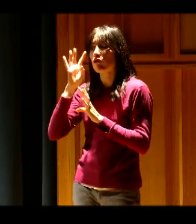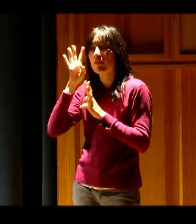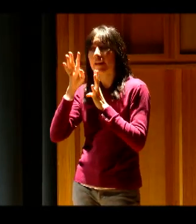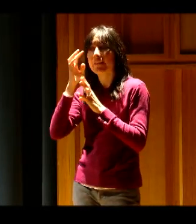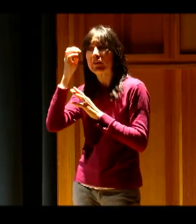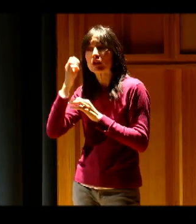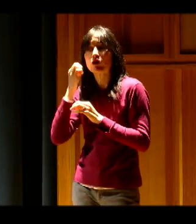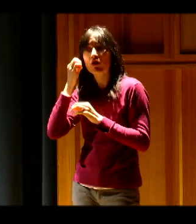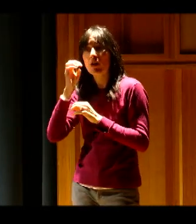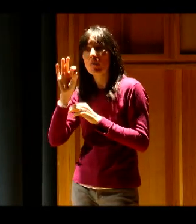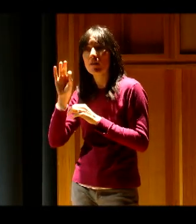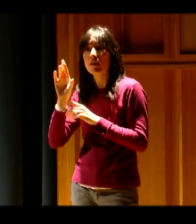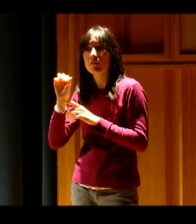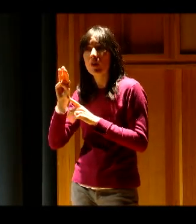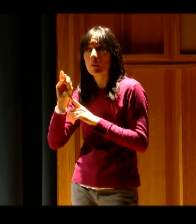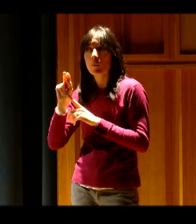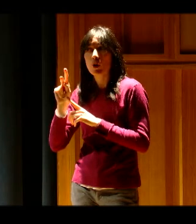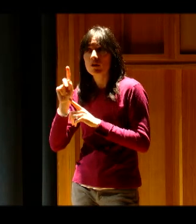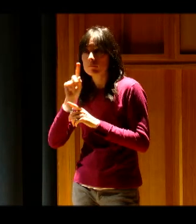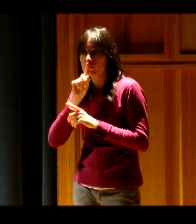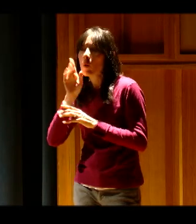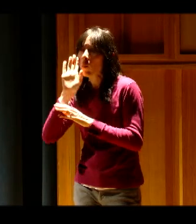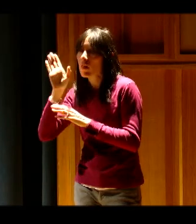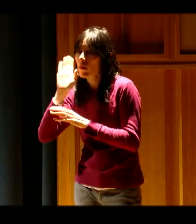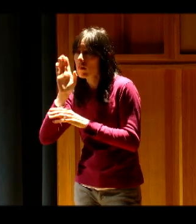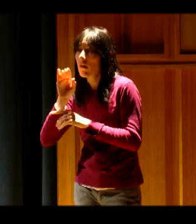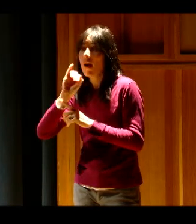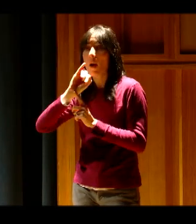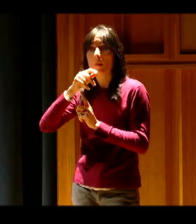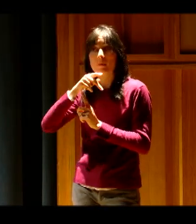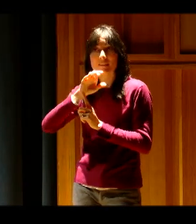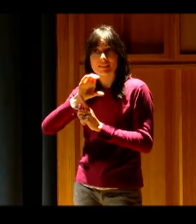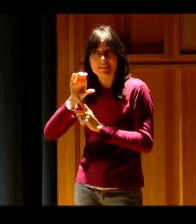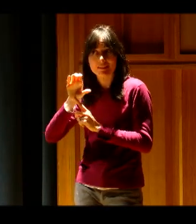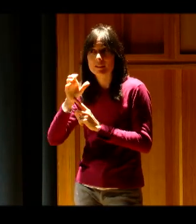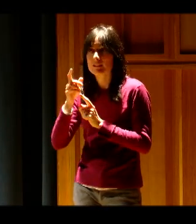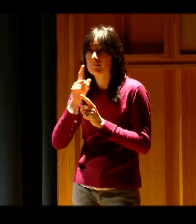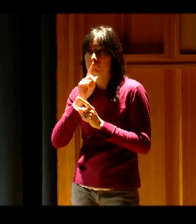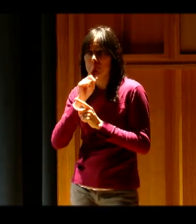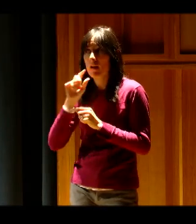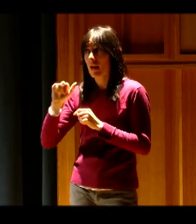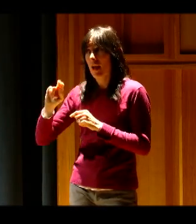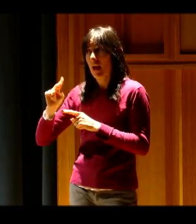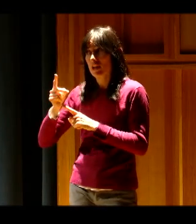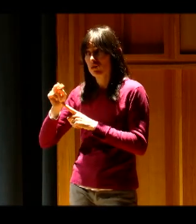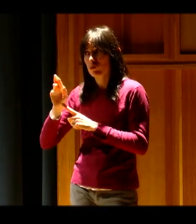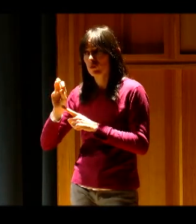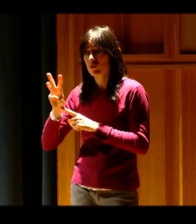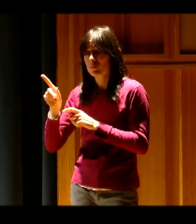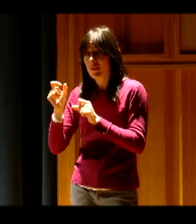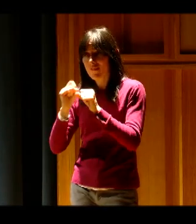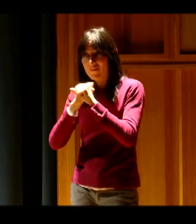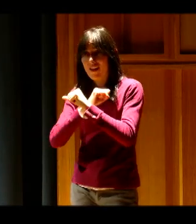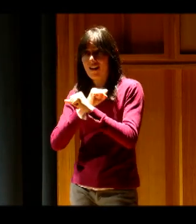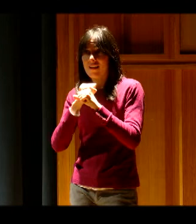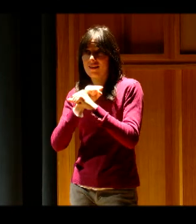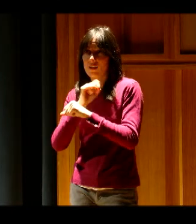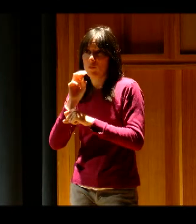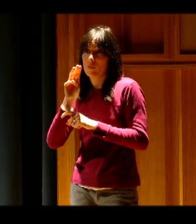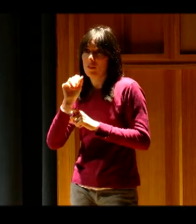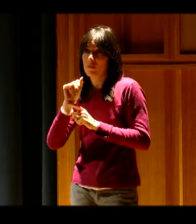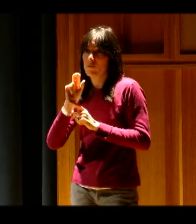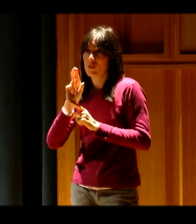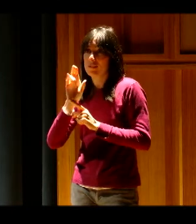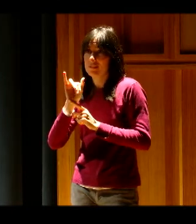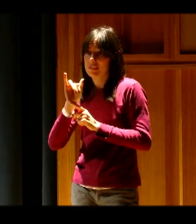There's nothing yet in the IPCC as Andrew has been fighting valiantly with Marcy Rockman to make sure that the IPCC